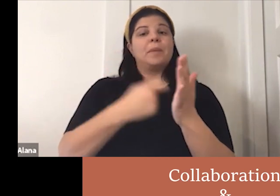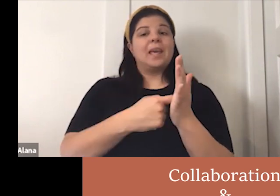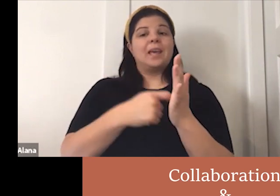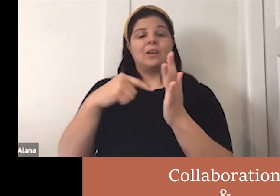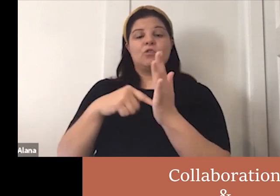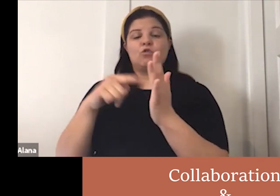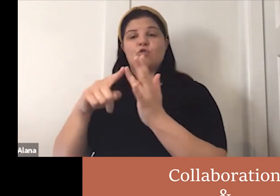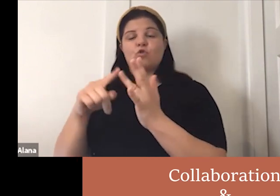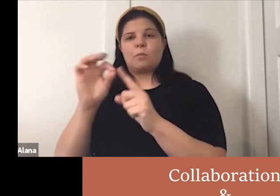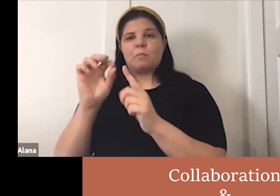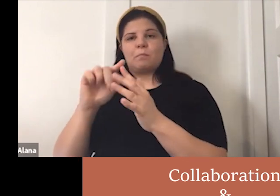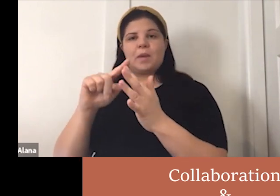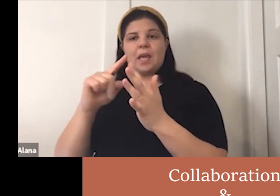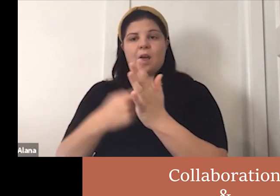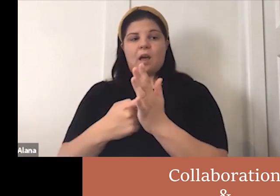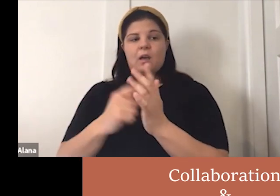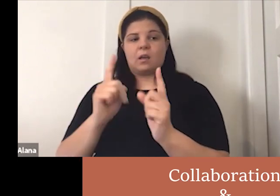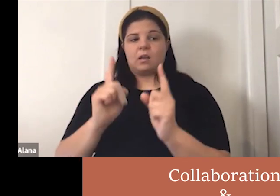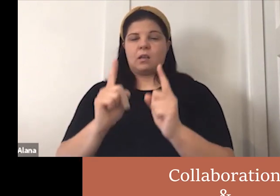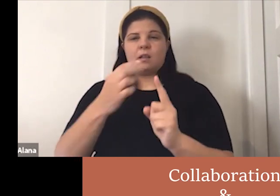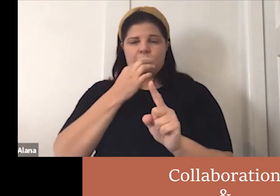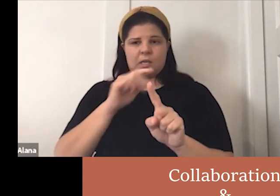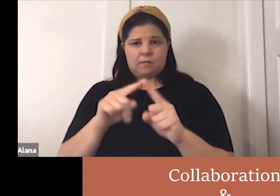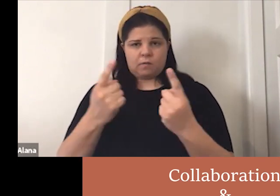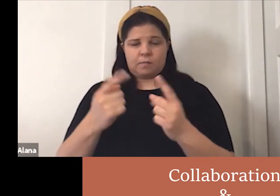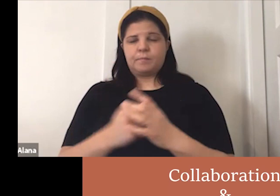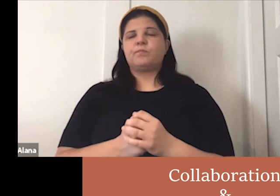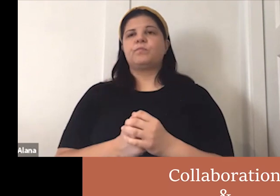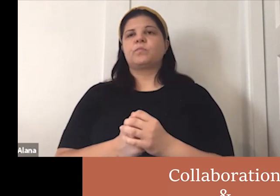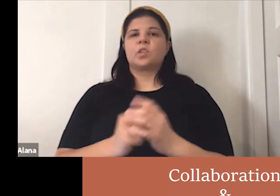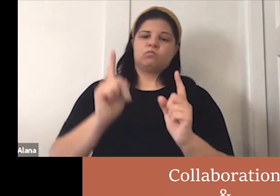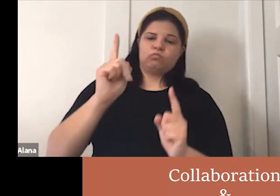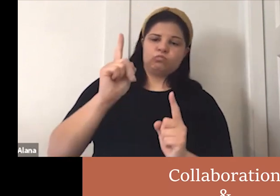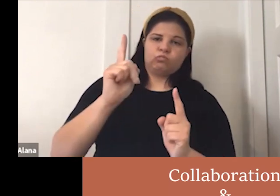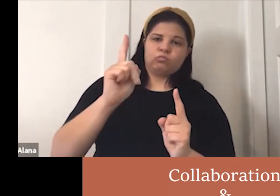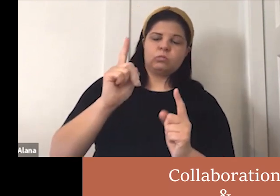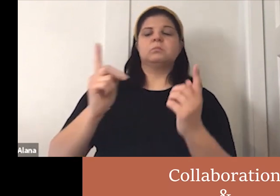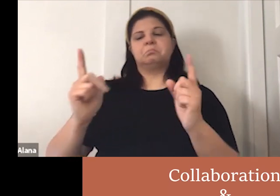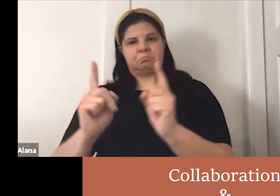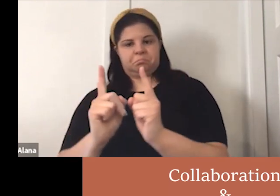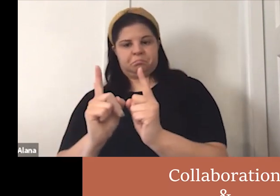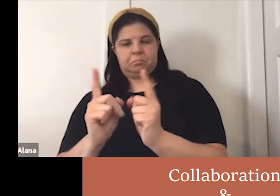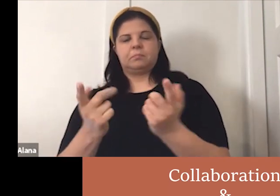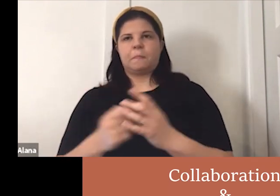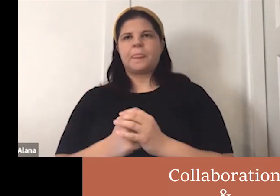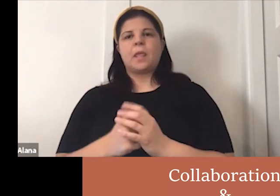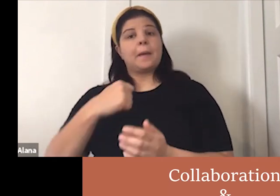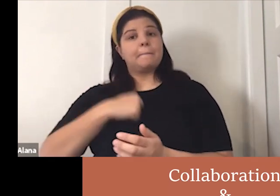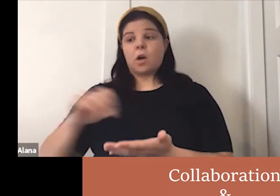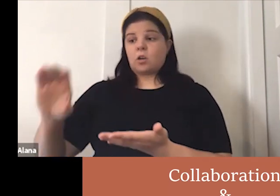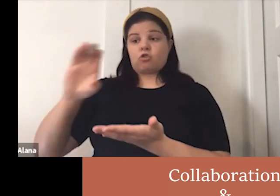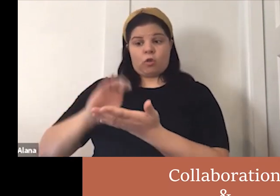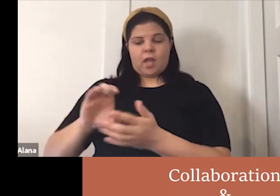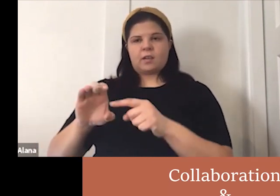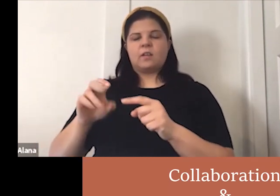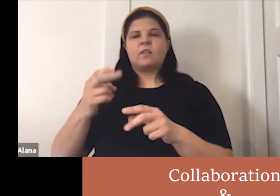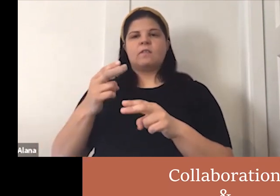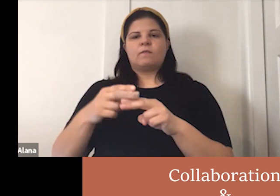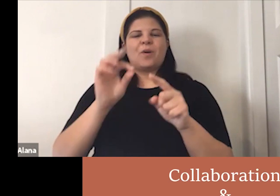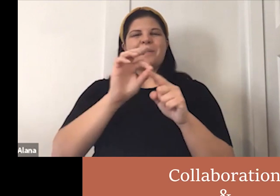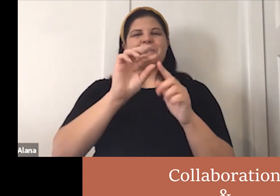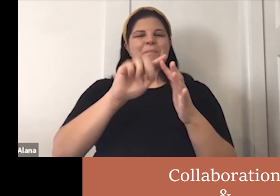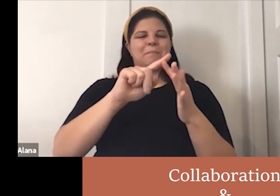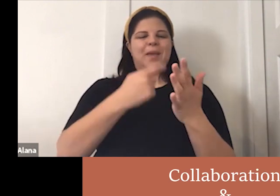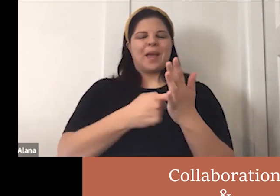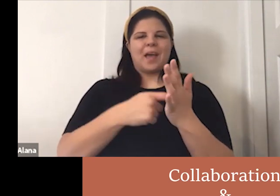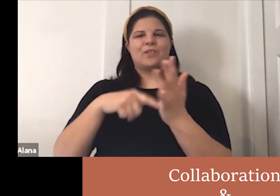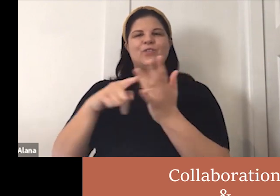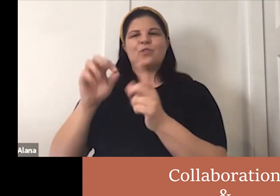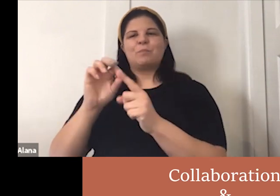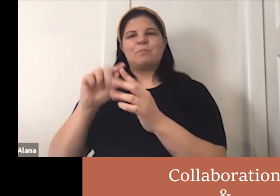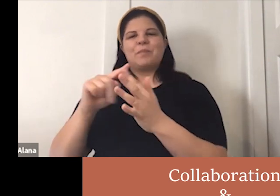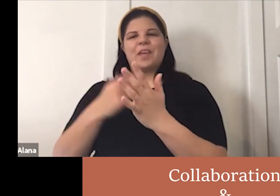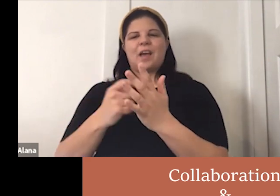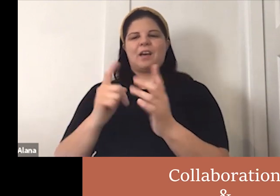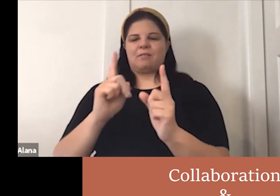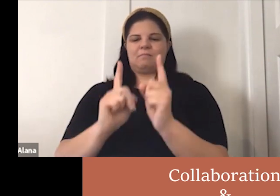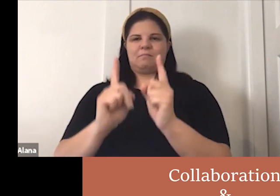For me, I - my particular grant was peer to peer mentoring.